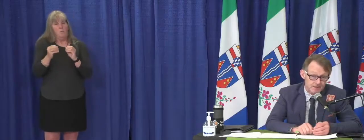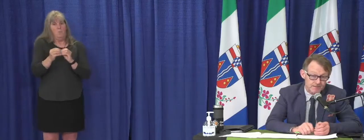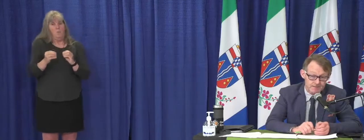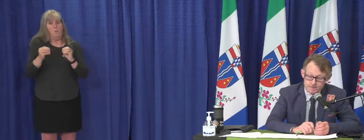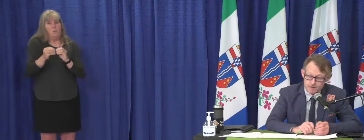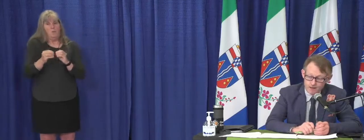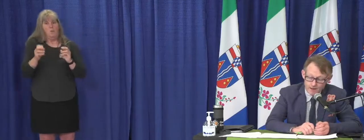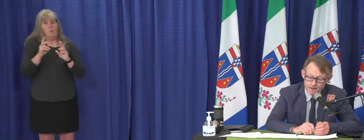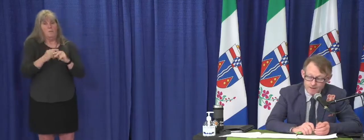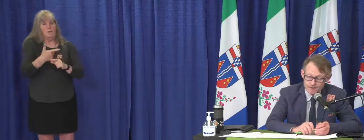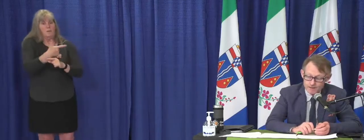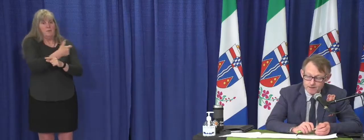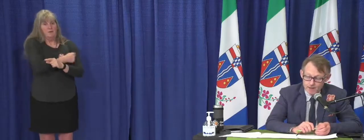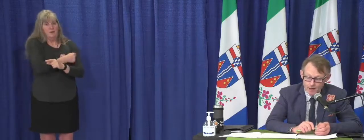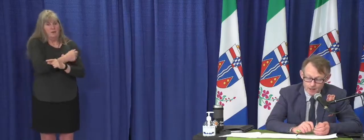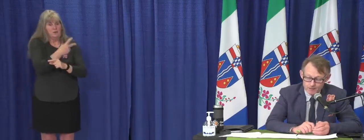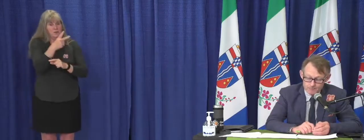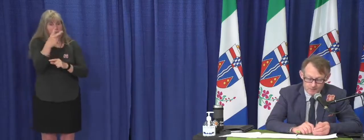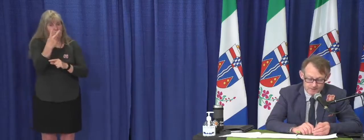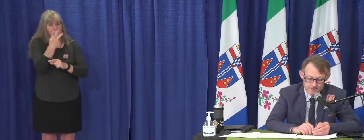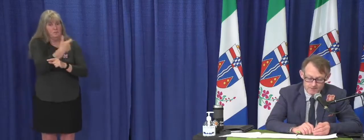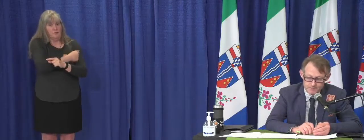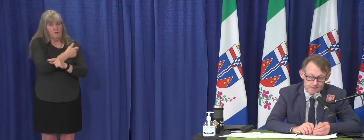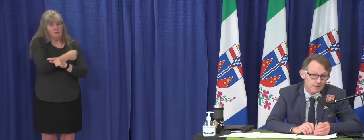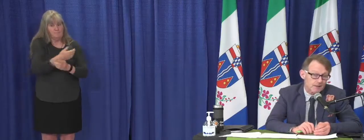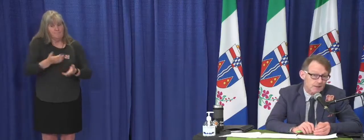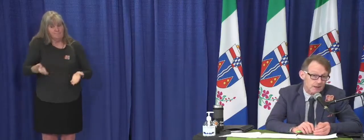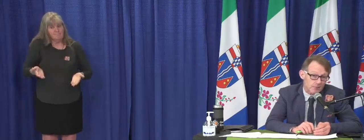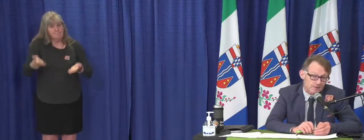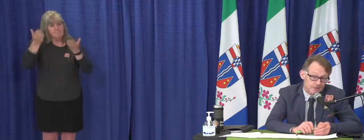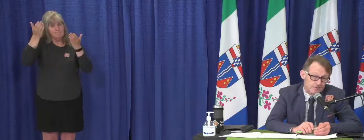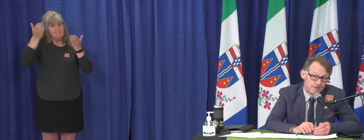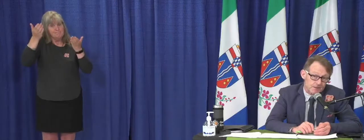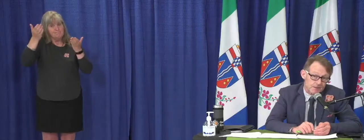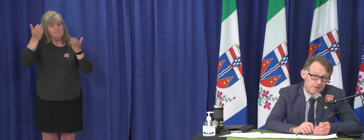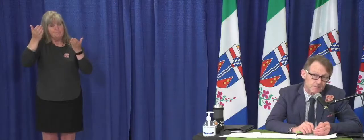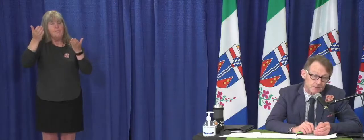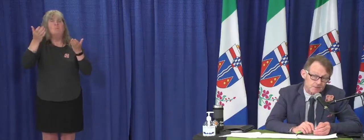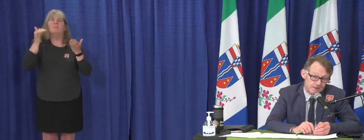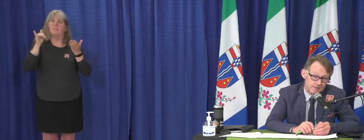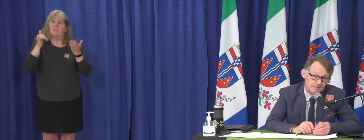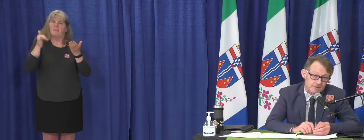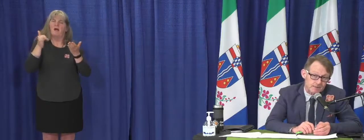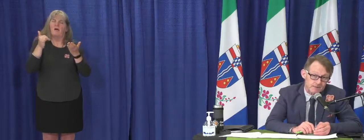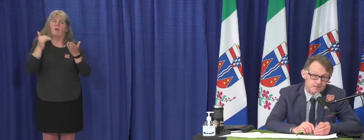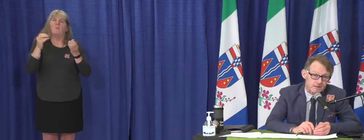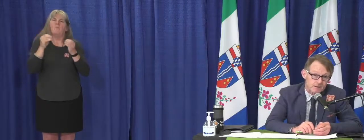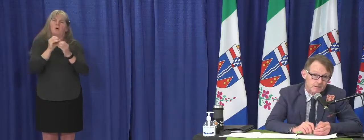in our population uptake and we can get high population uptake